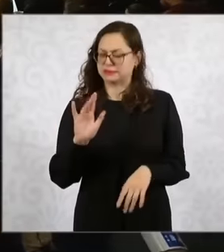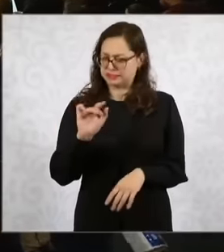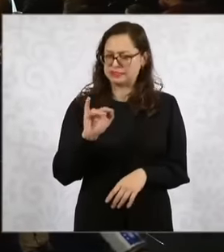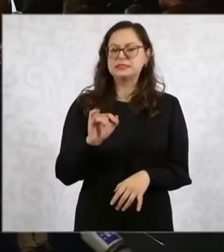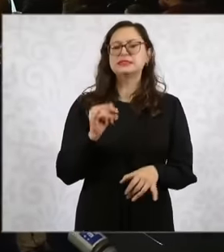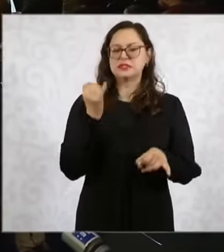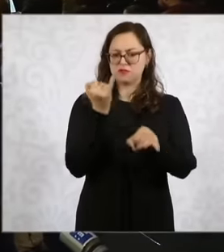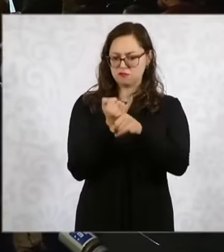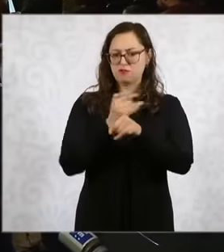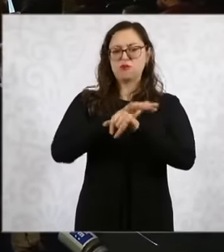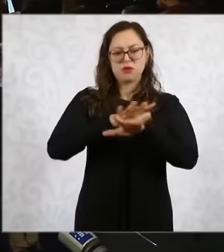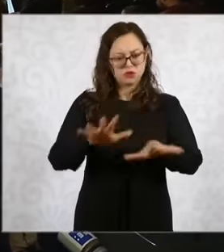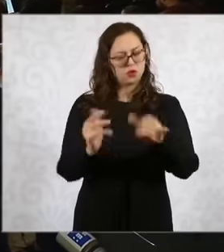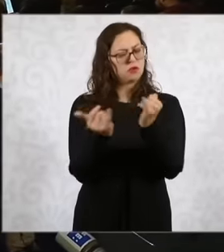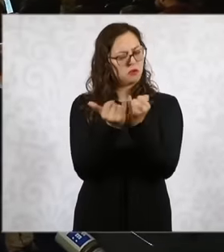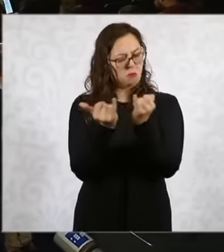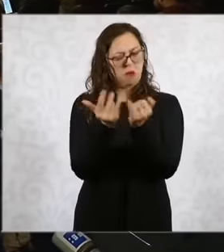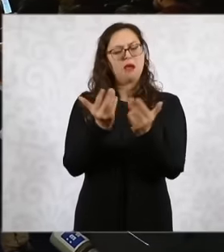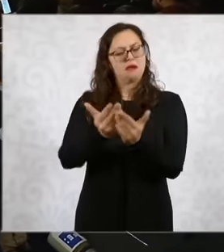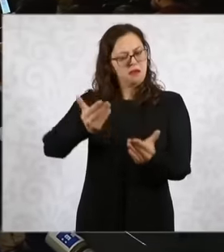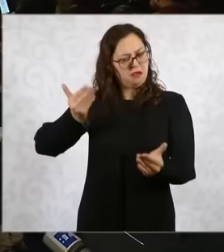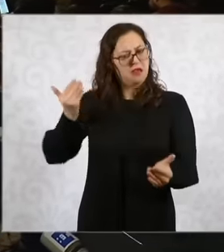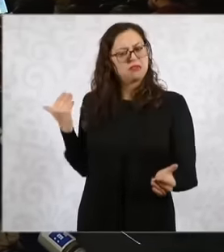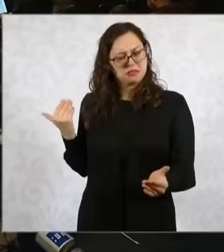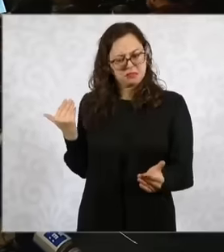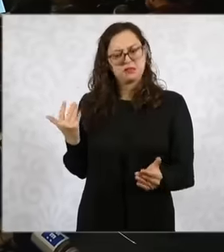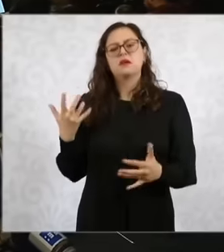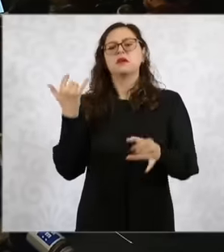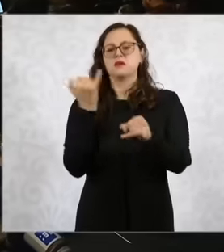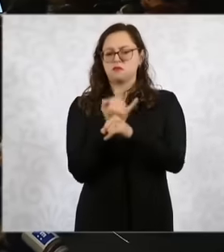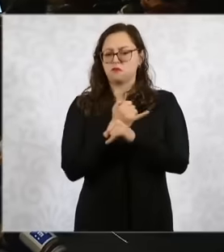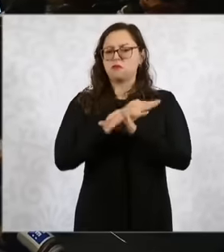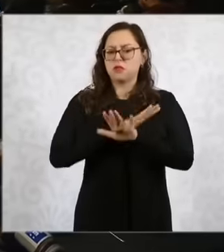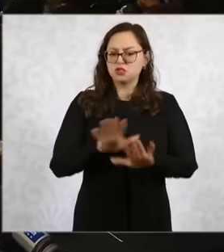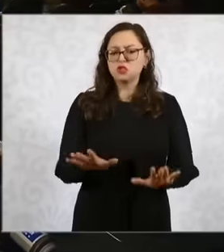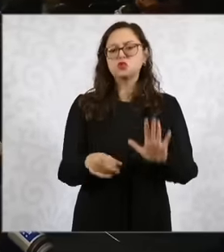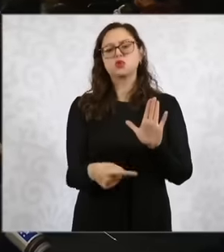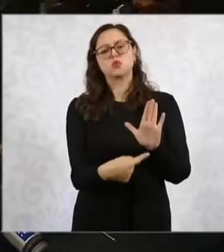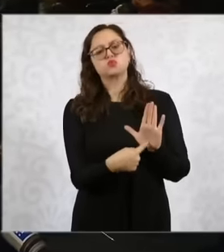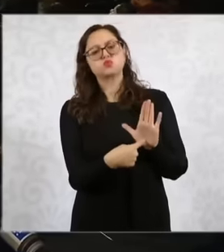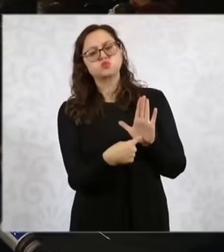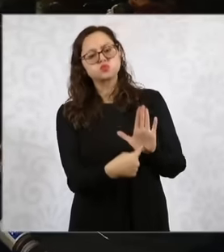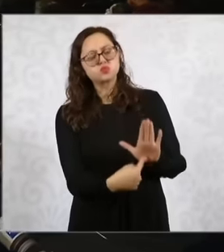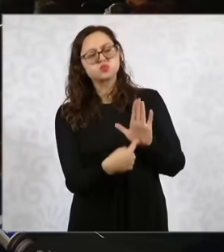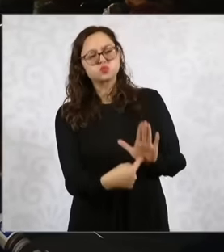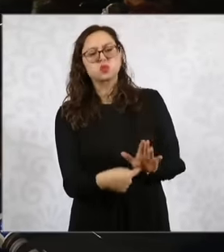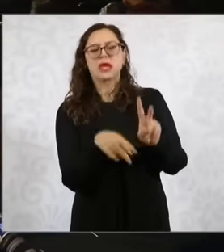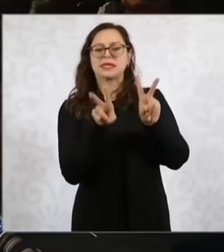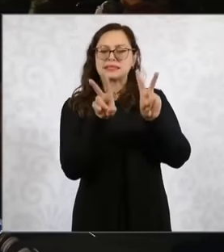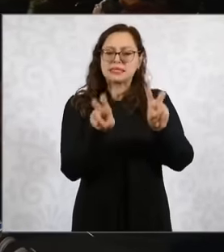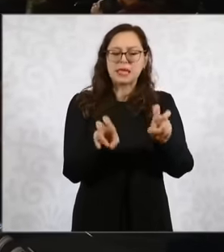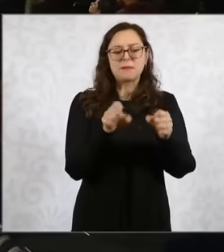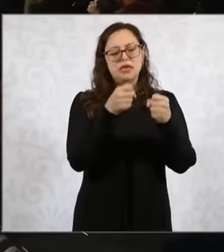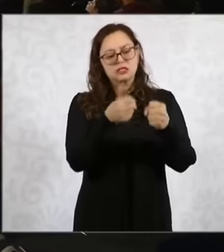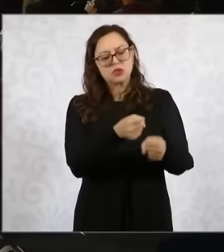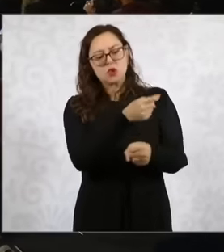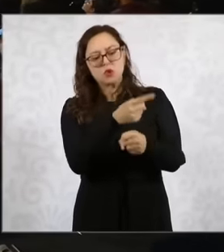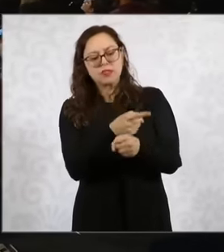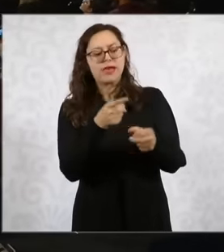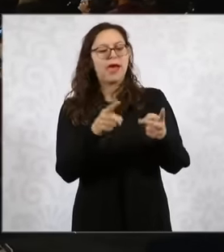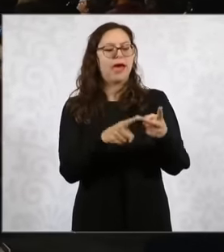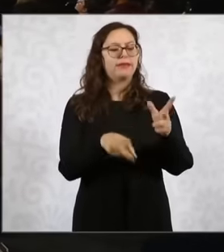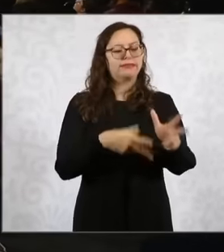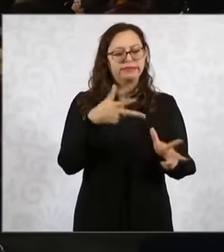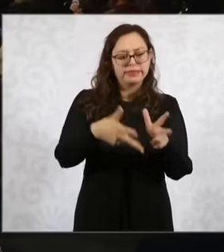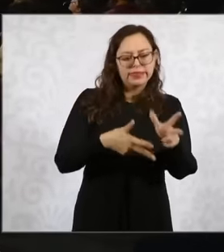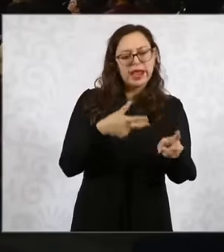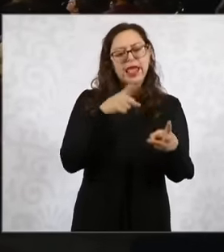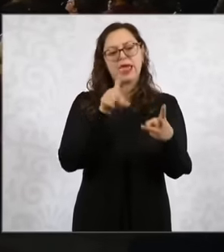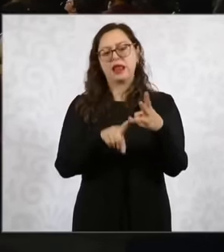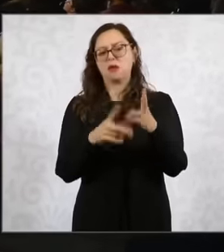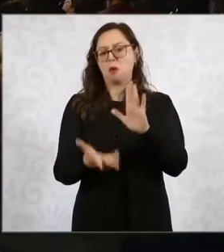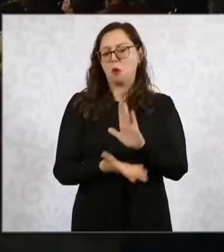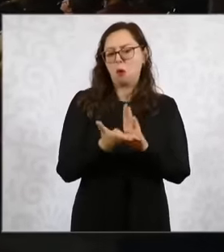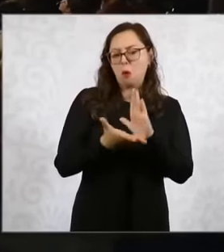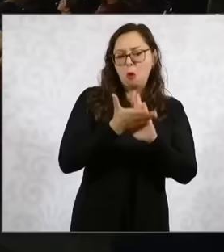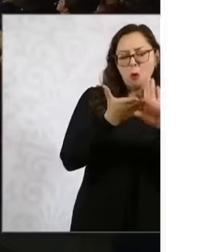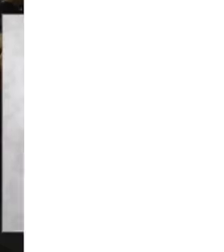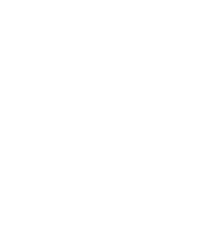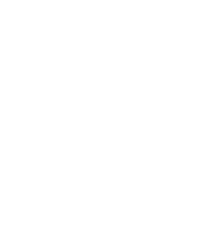eh, information on some topic, be it security, be it trains, be it works, social programs,